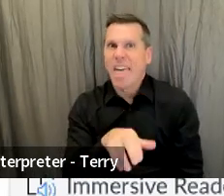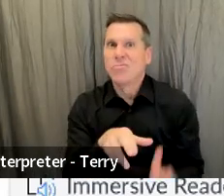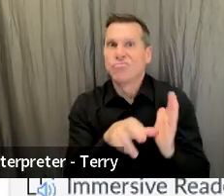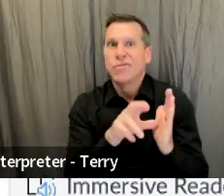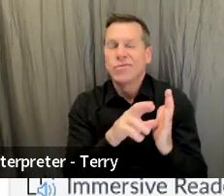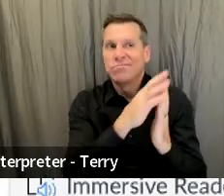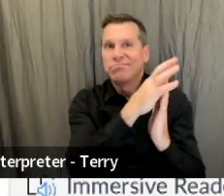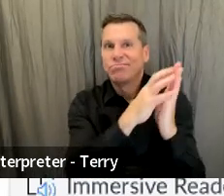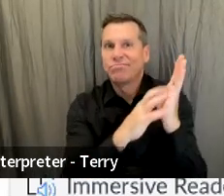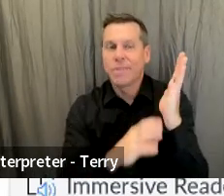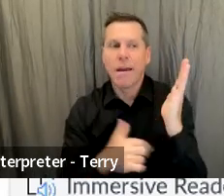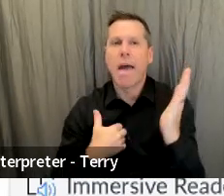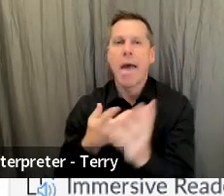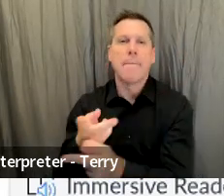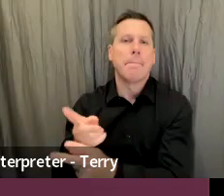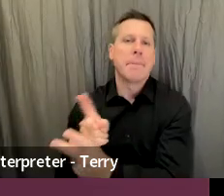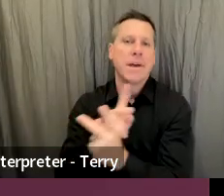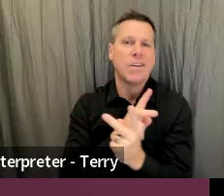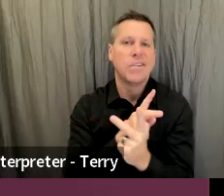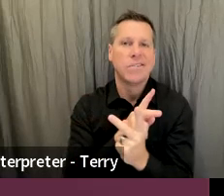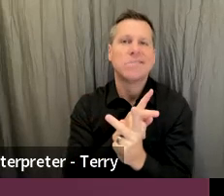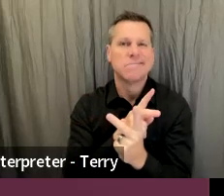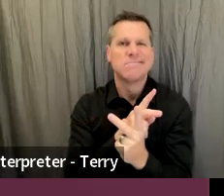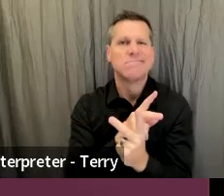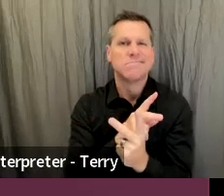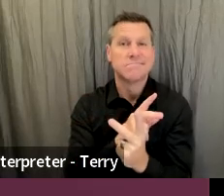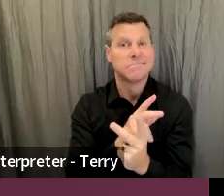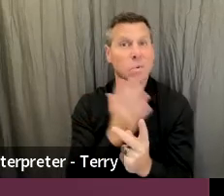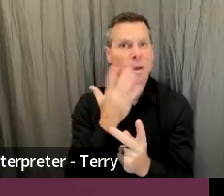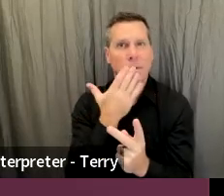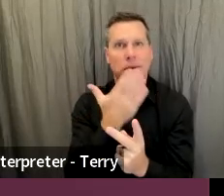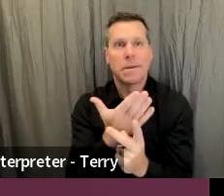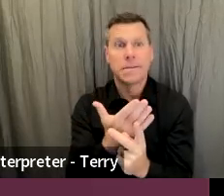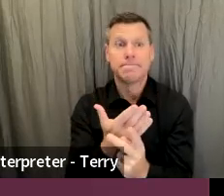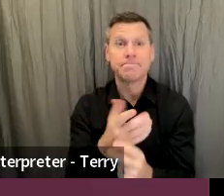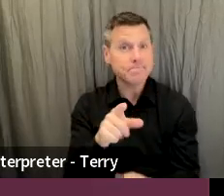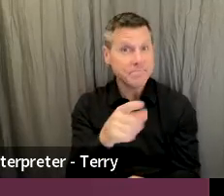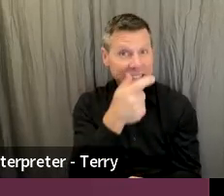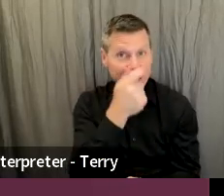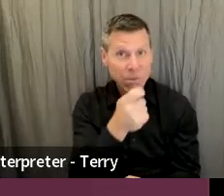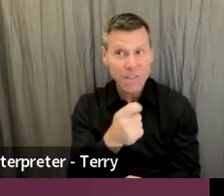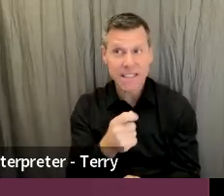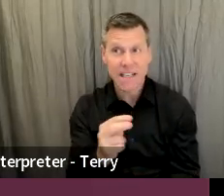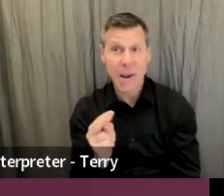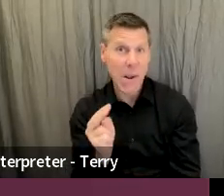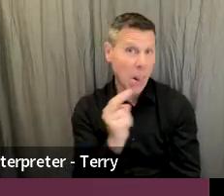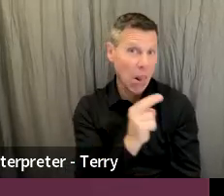put that together. Share my screen. So if you're interested in looking at the original source,